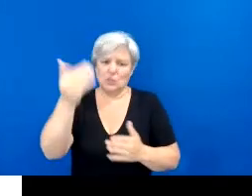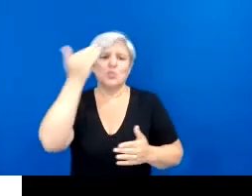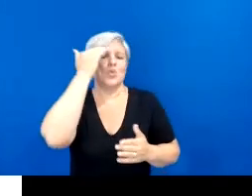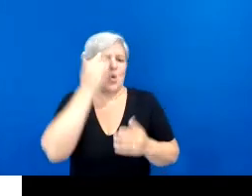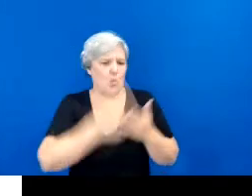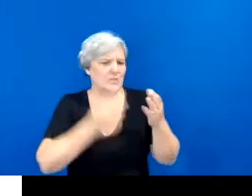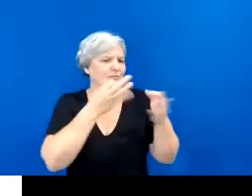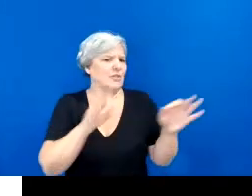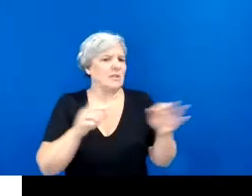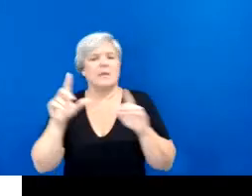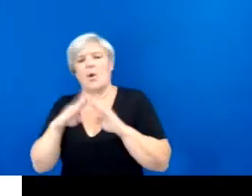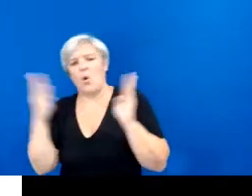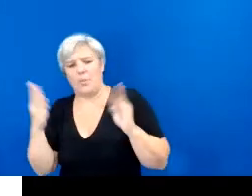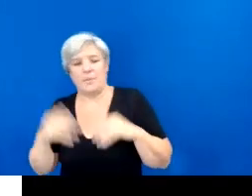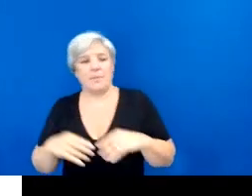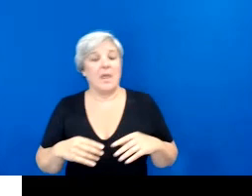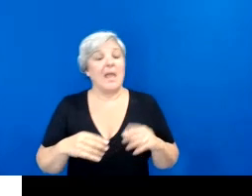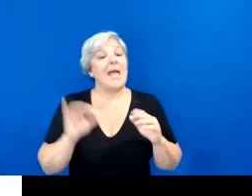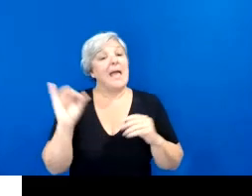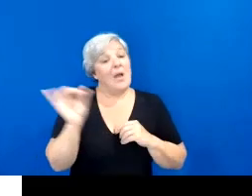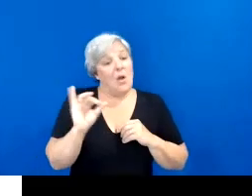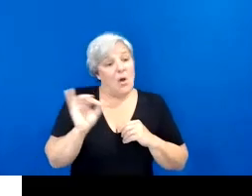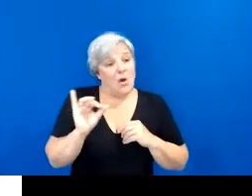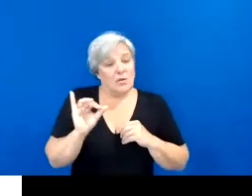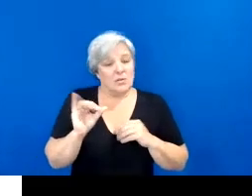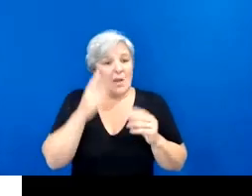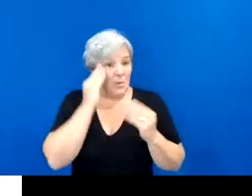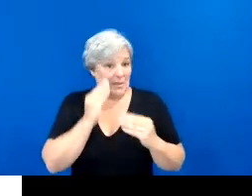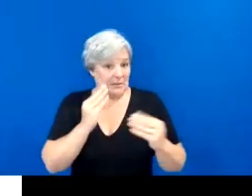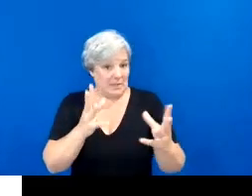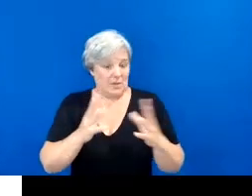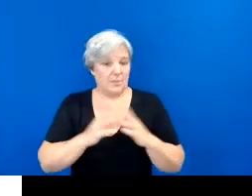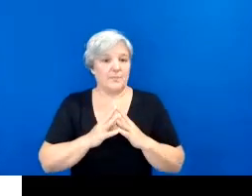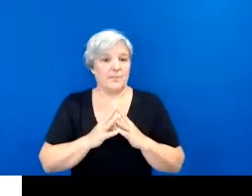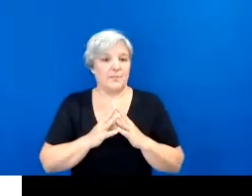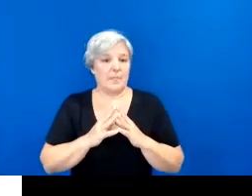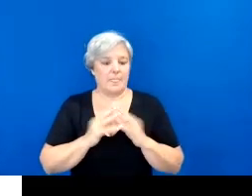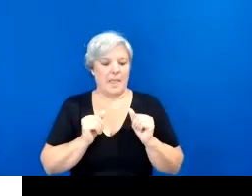And then really quickly, let me say a word about fair use here. Okay.